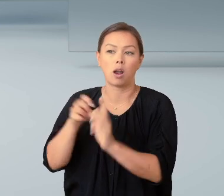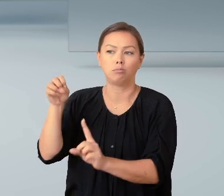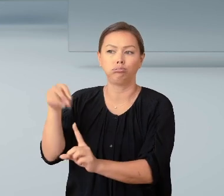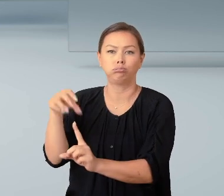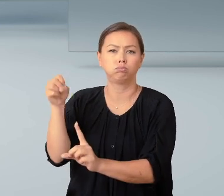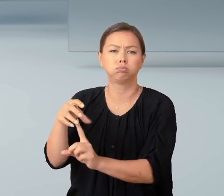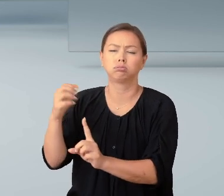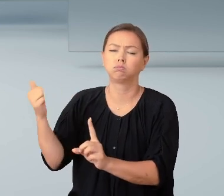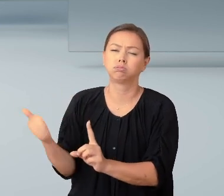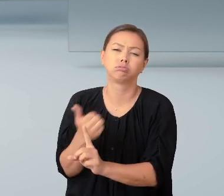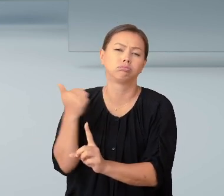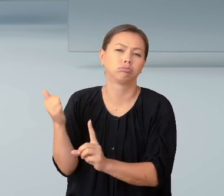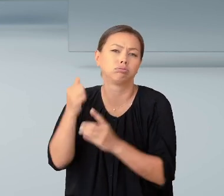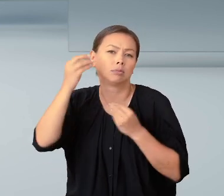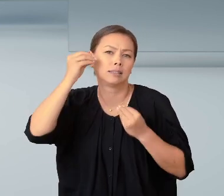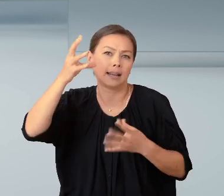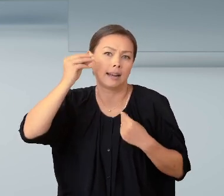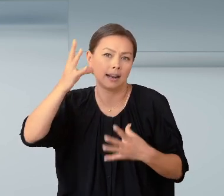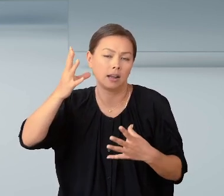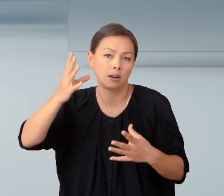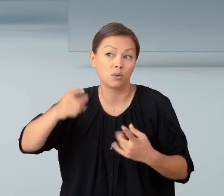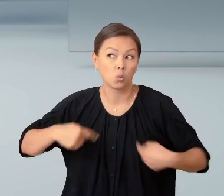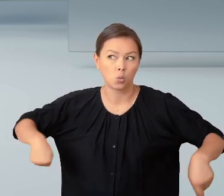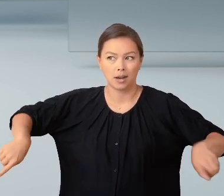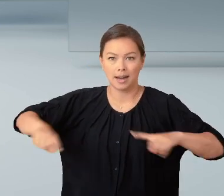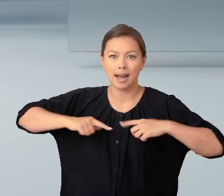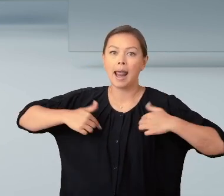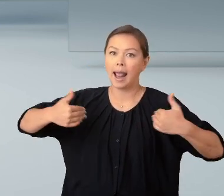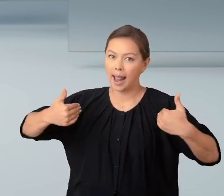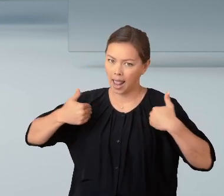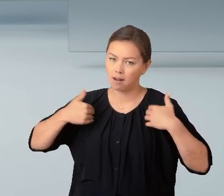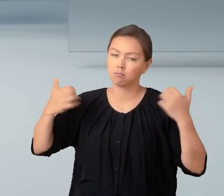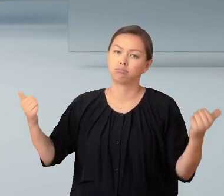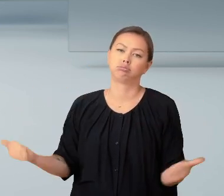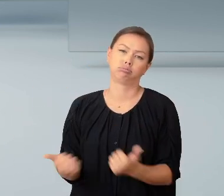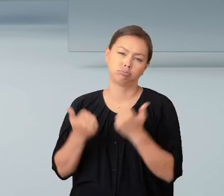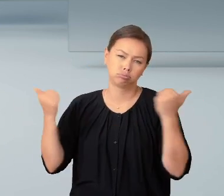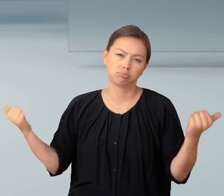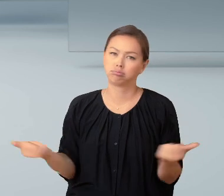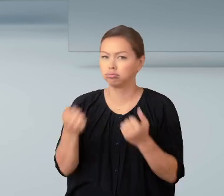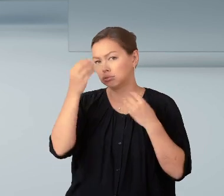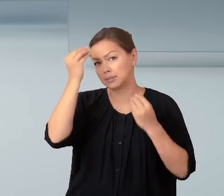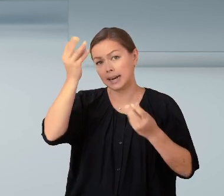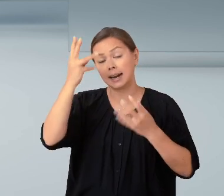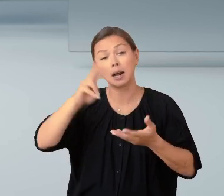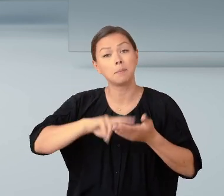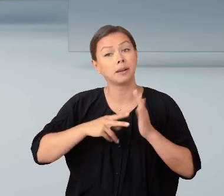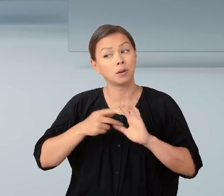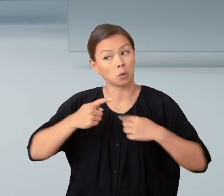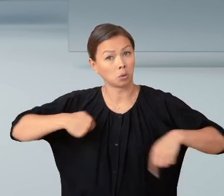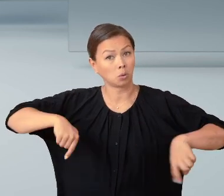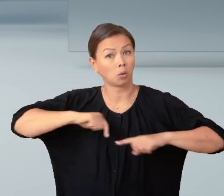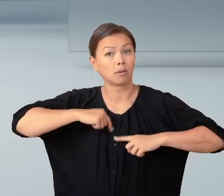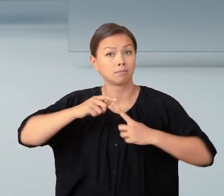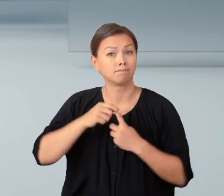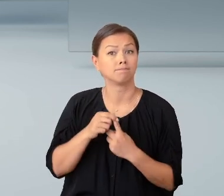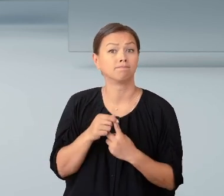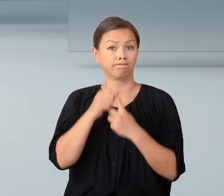of security data, which puts us in a unique position to understand the state of cybersecurity and to identify indicators that can